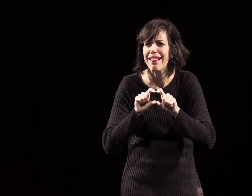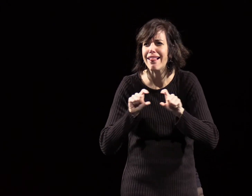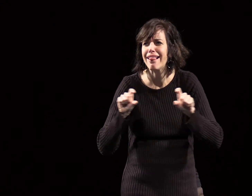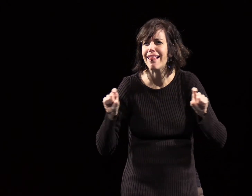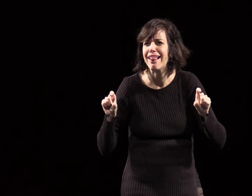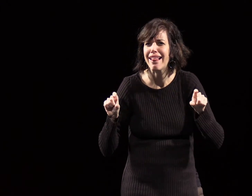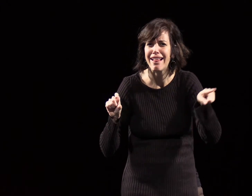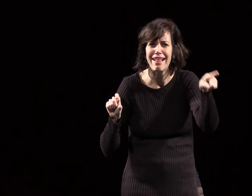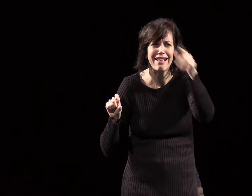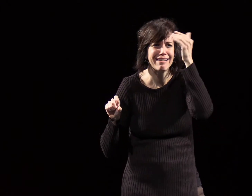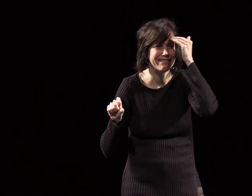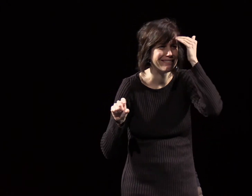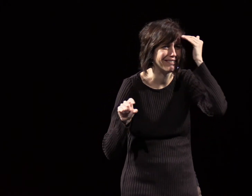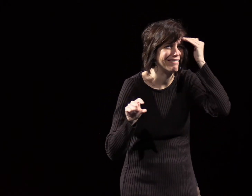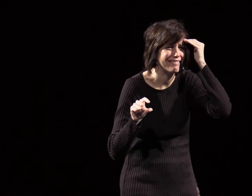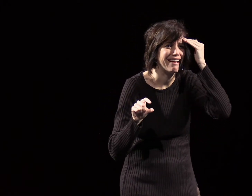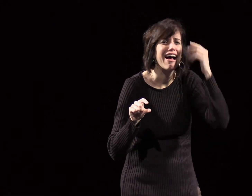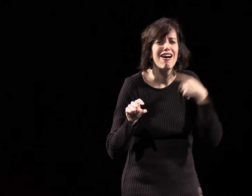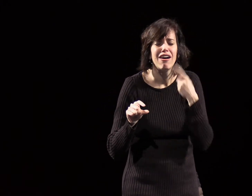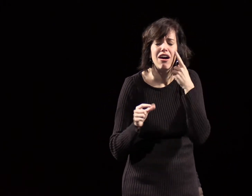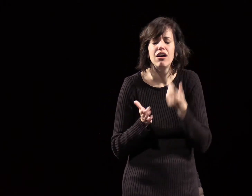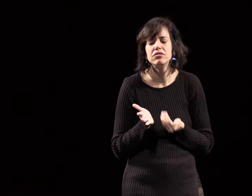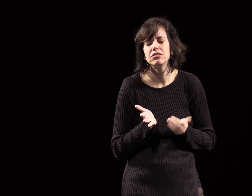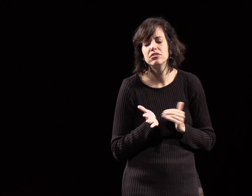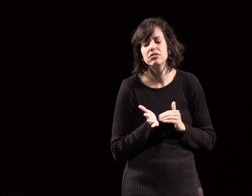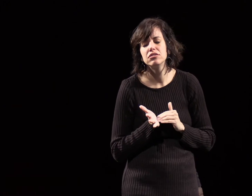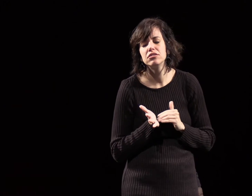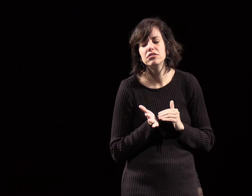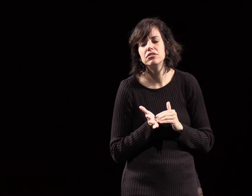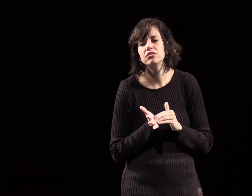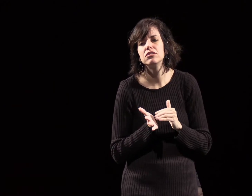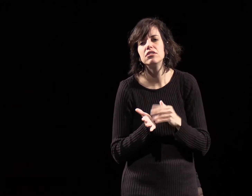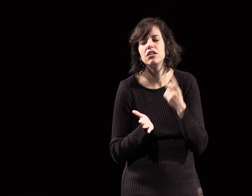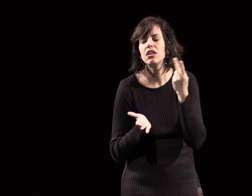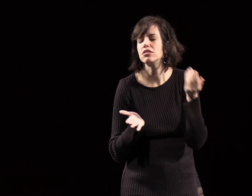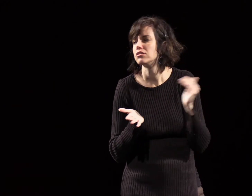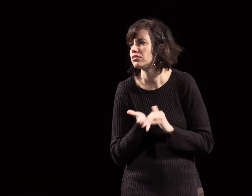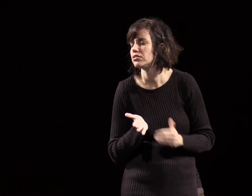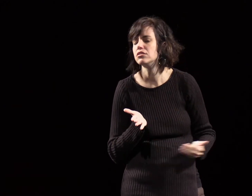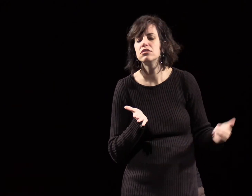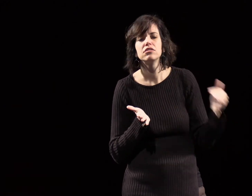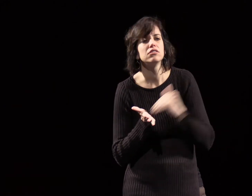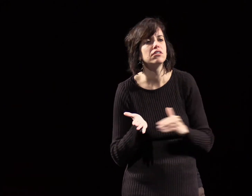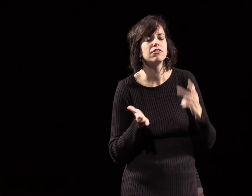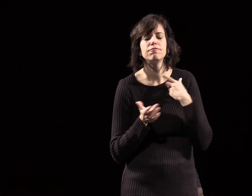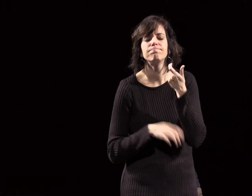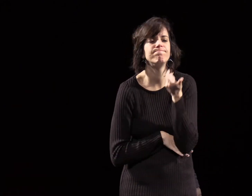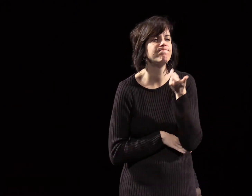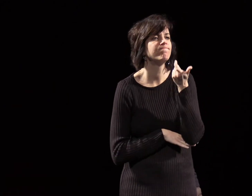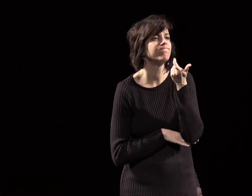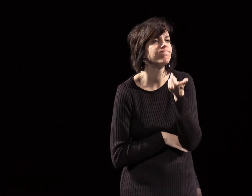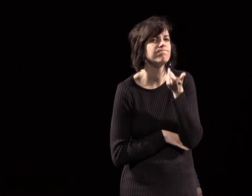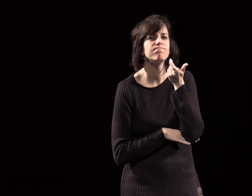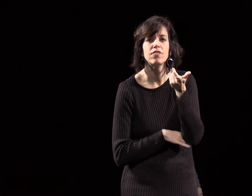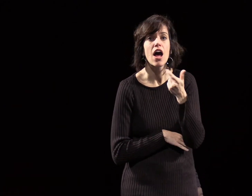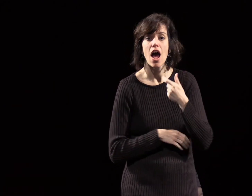Remember those, the big, clunky tapes? I would watch those again and again and again.